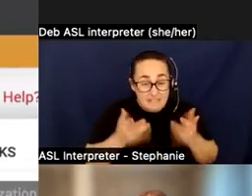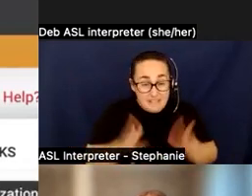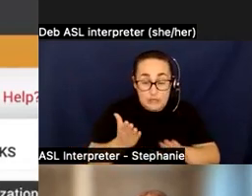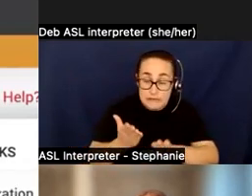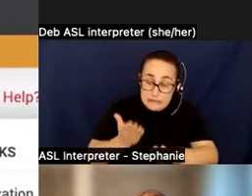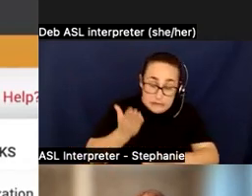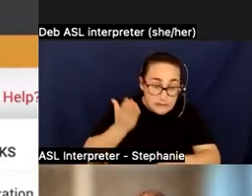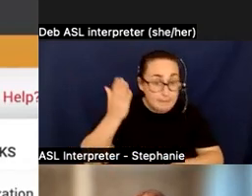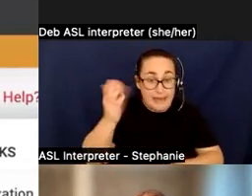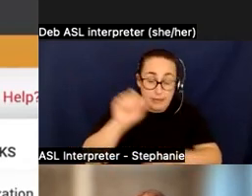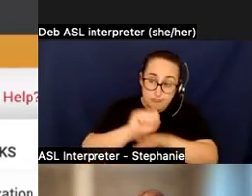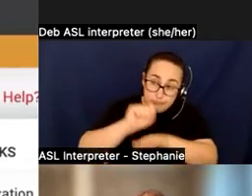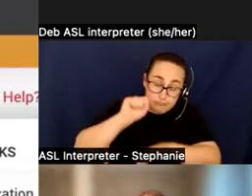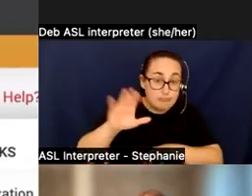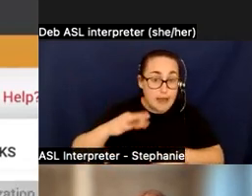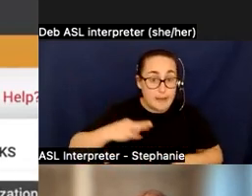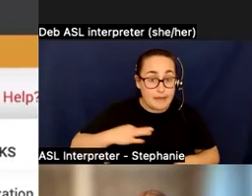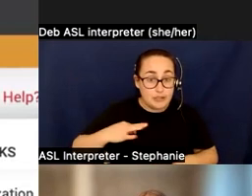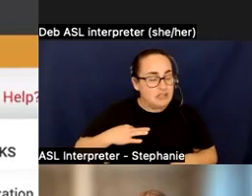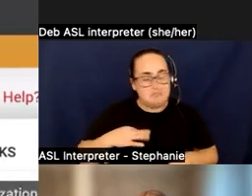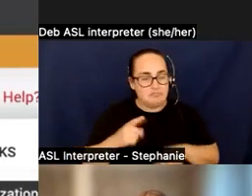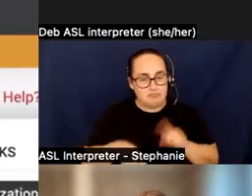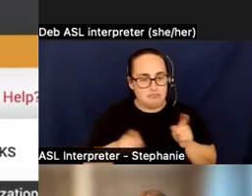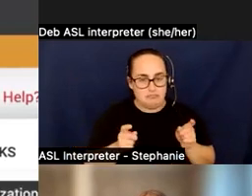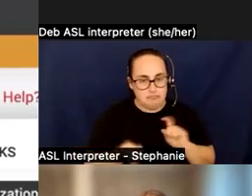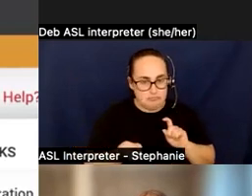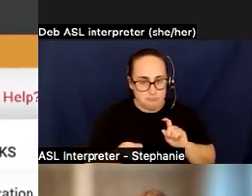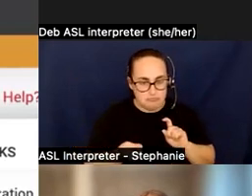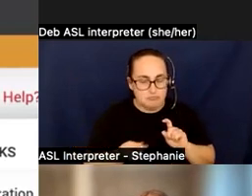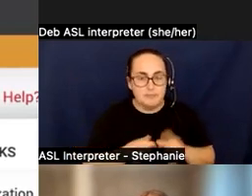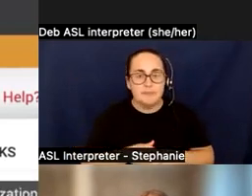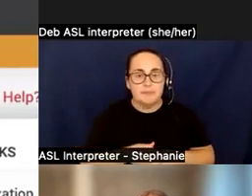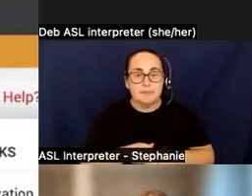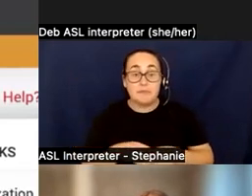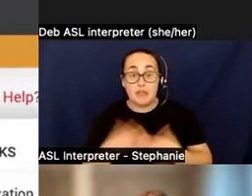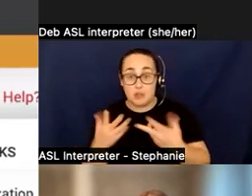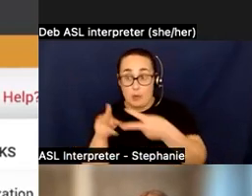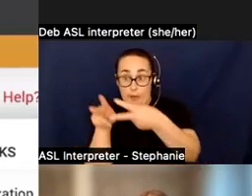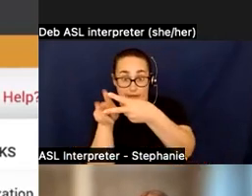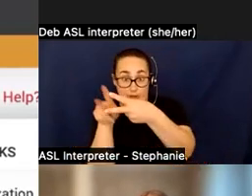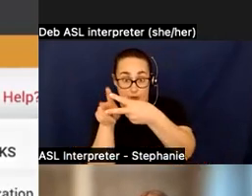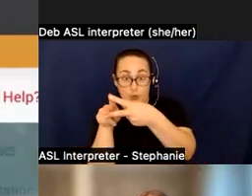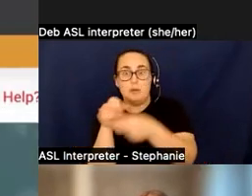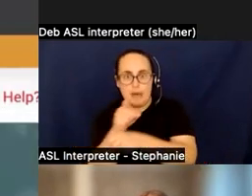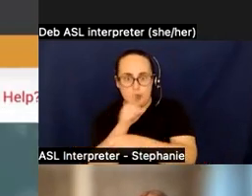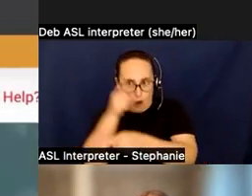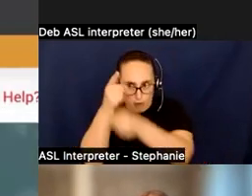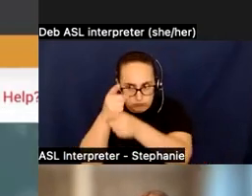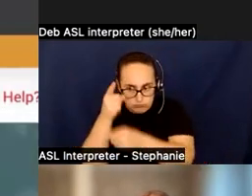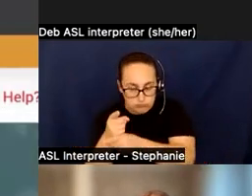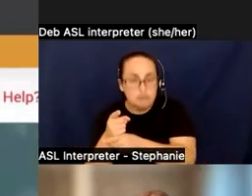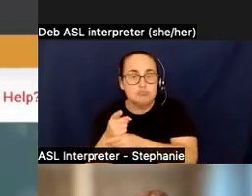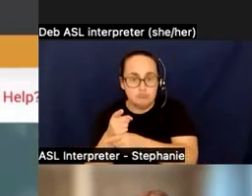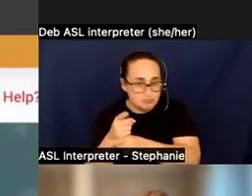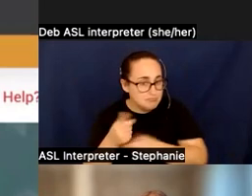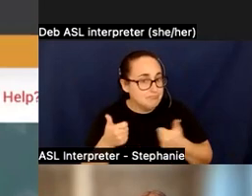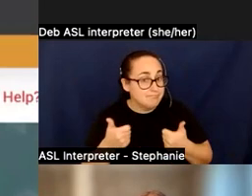point. So once again, just make sure these two tabs are up to date and we'll be good to go.